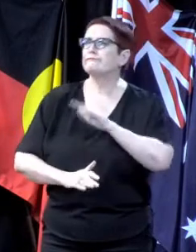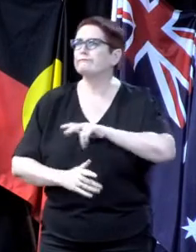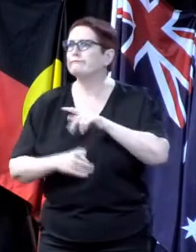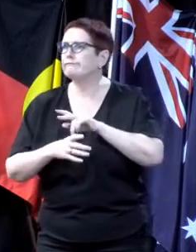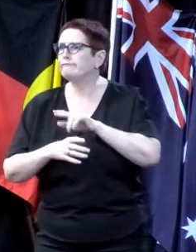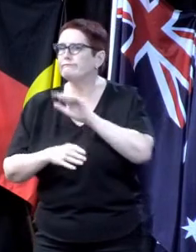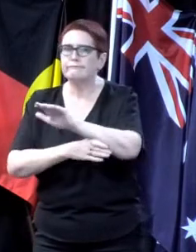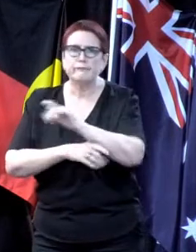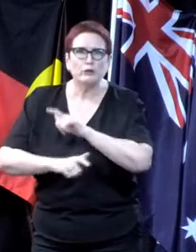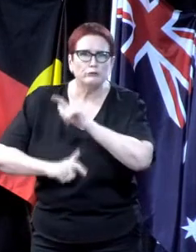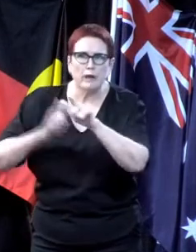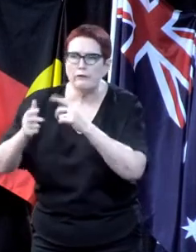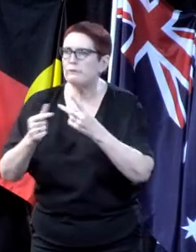We have the same stories to share.